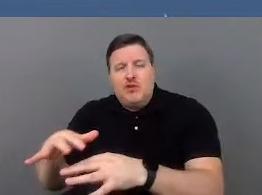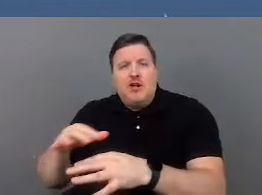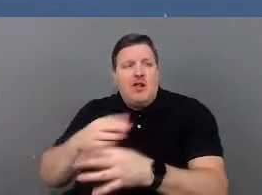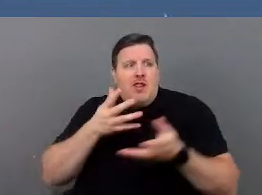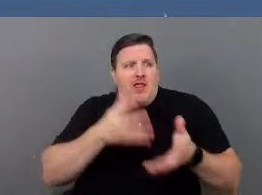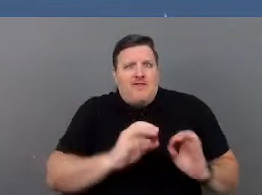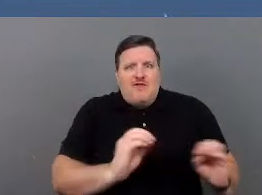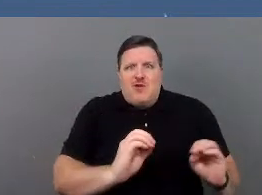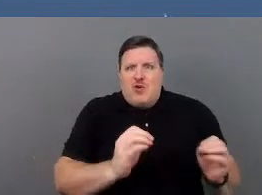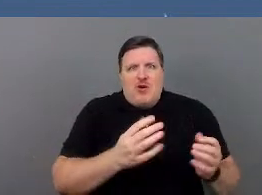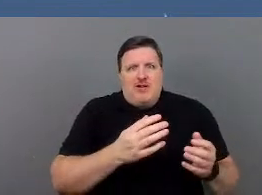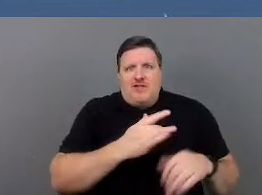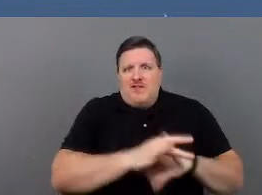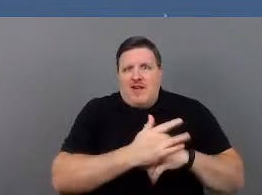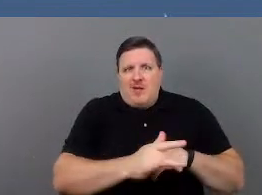ELECTION THEY CAME TO MY HOUSE FOR THE ELECTION THAT WAS